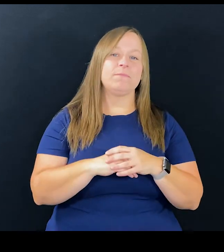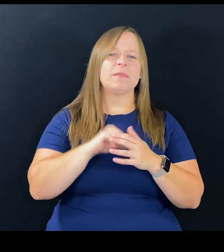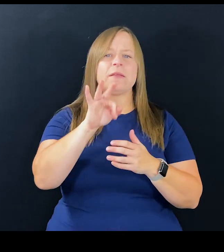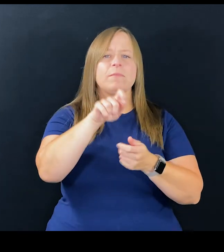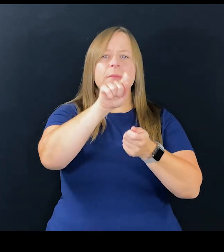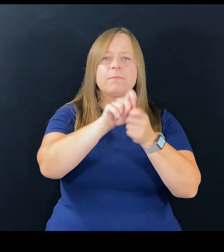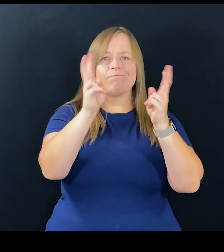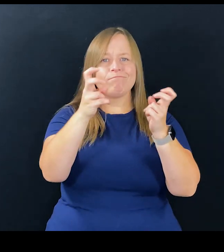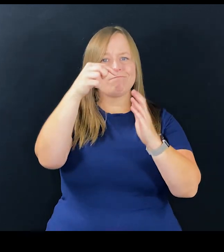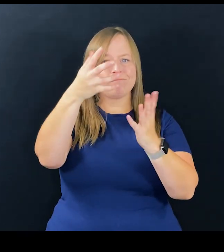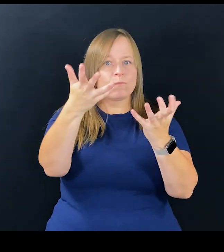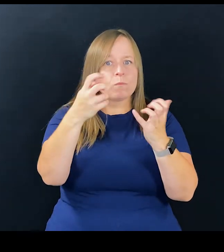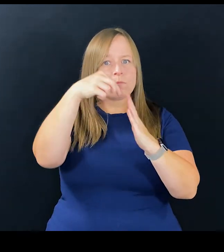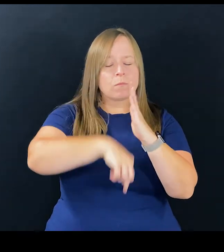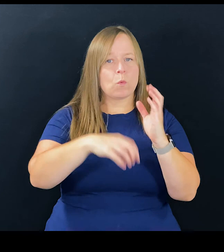like and share this post.